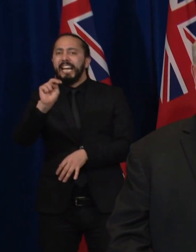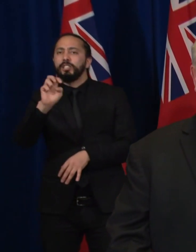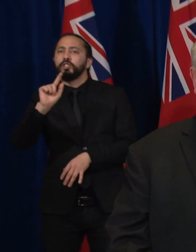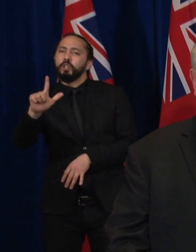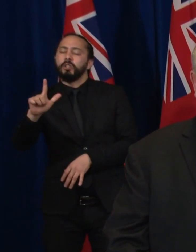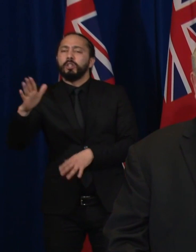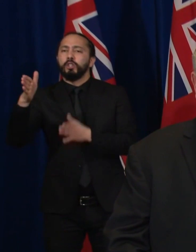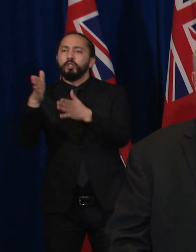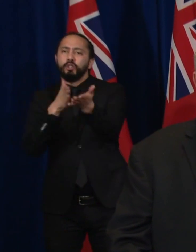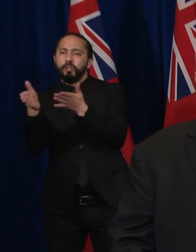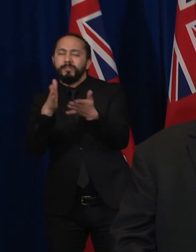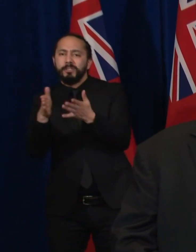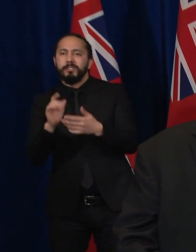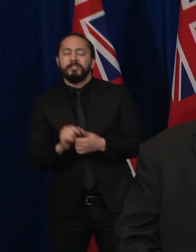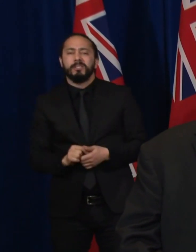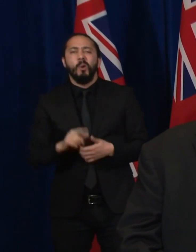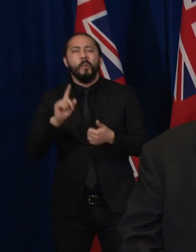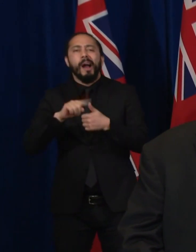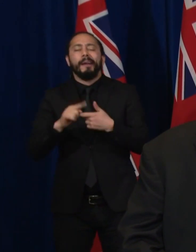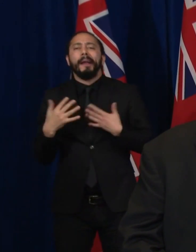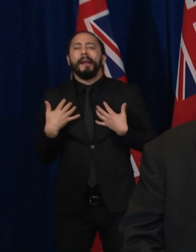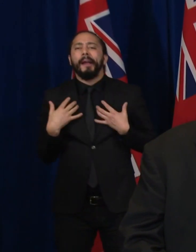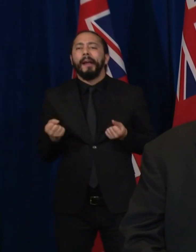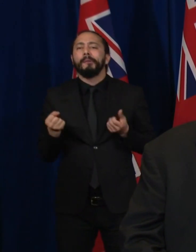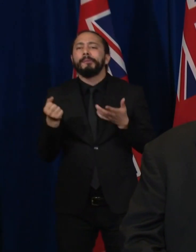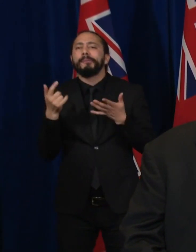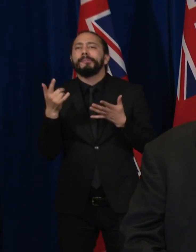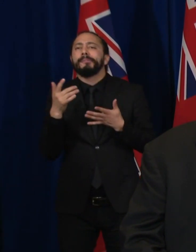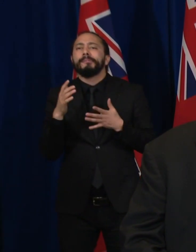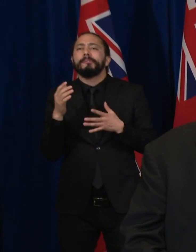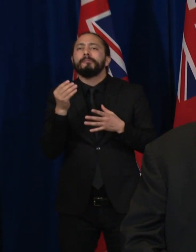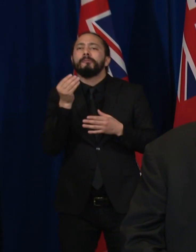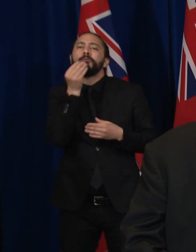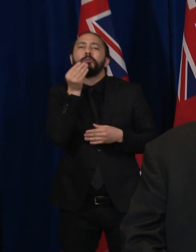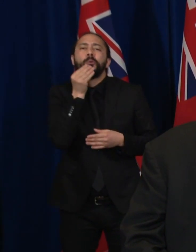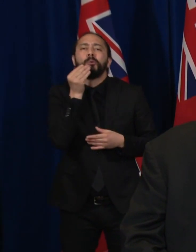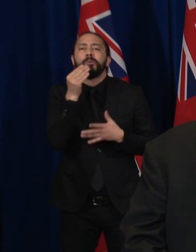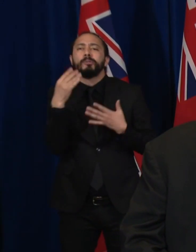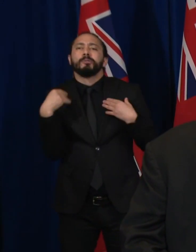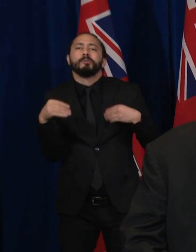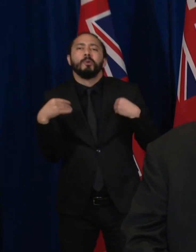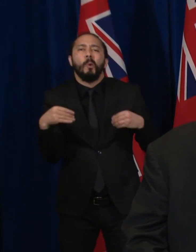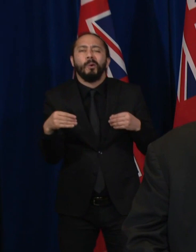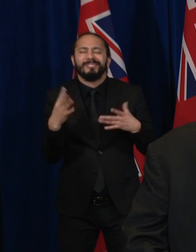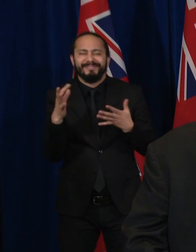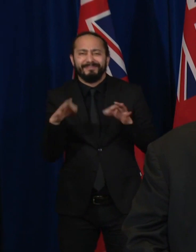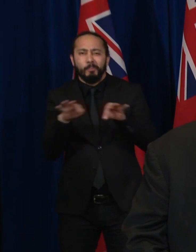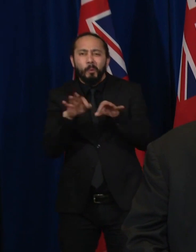pet The brave men, living and dead, who struggled here, spas and fitness equipment stores considered essential?